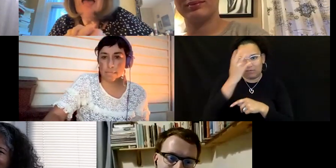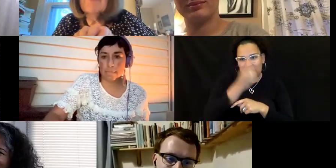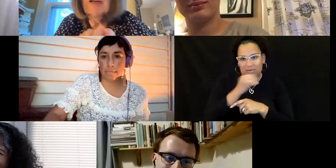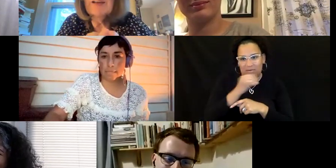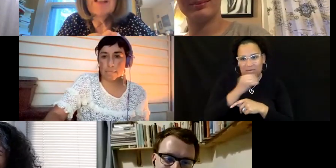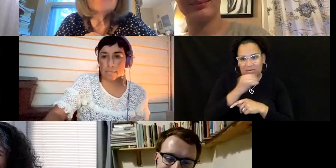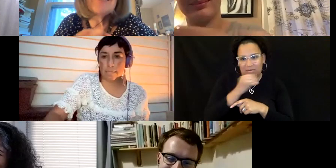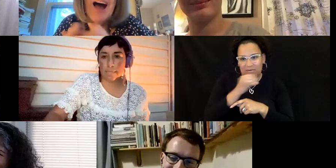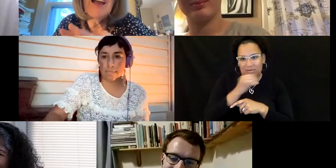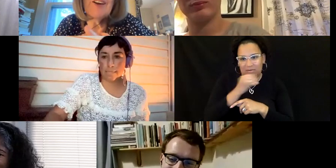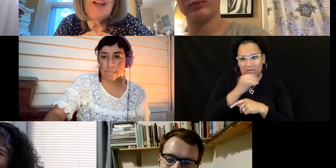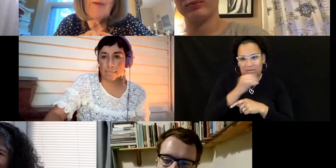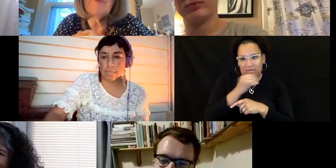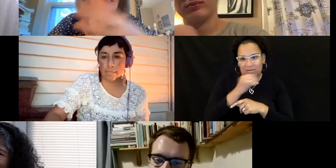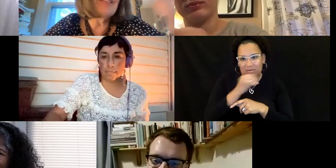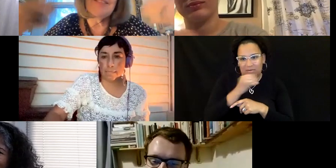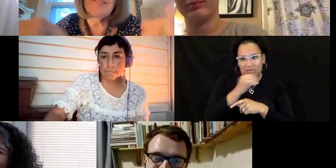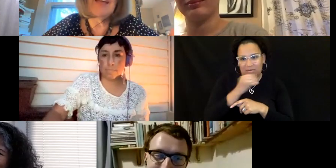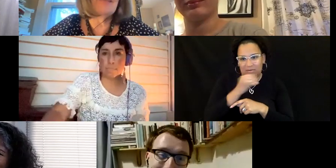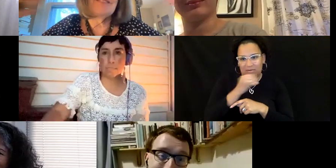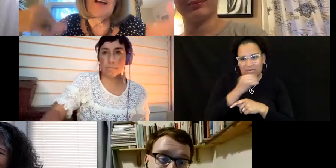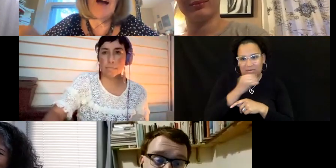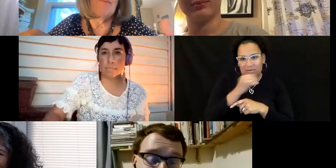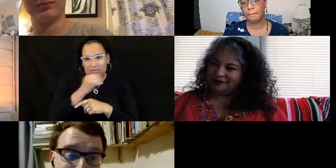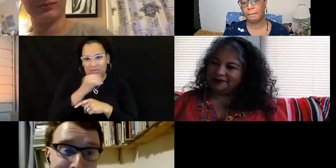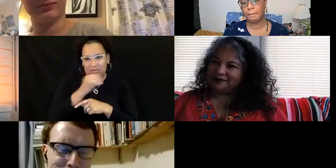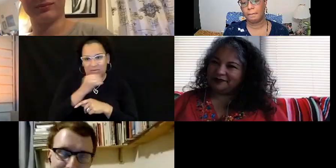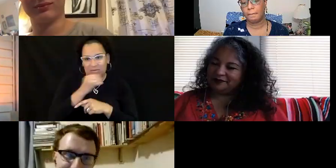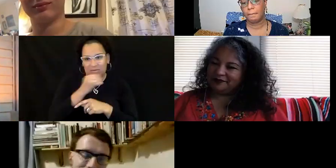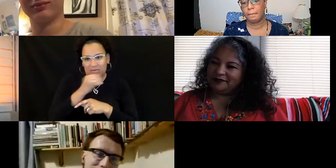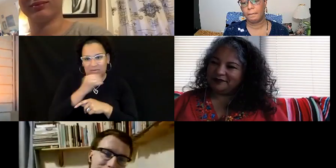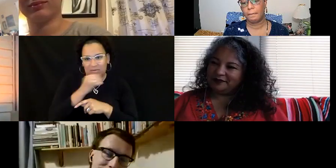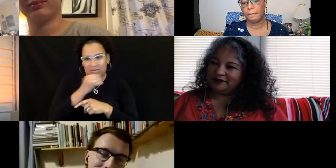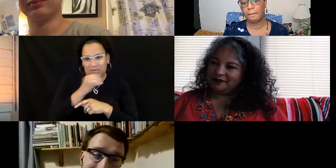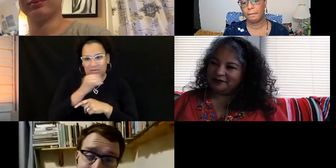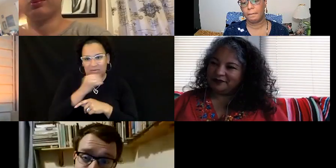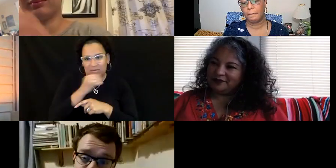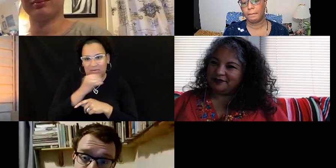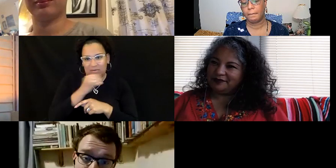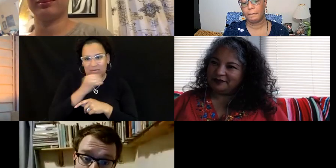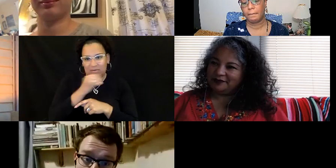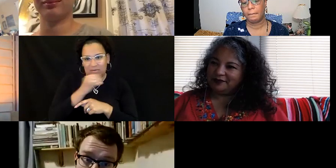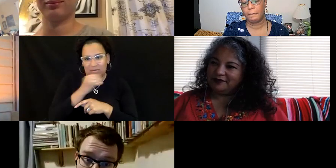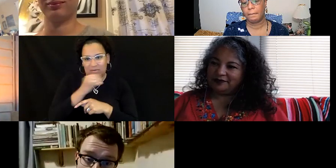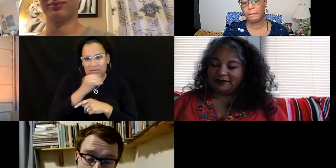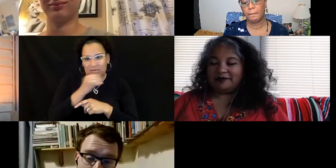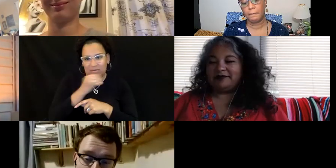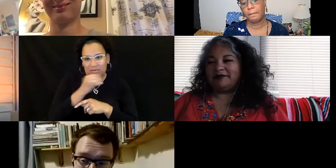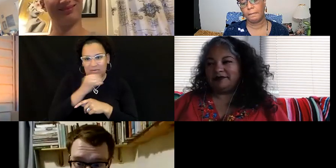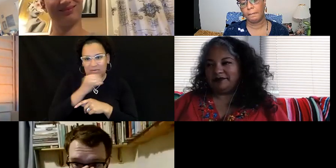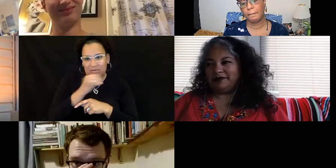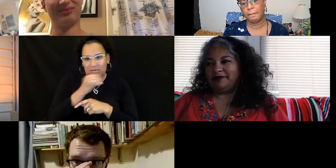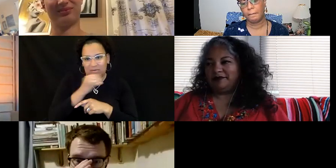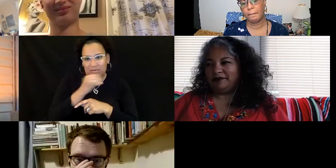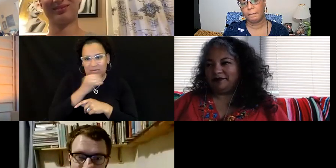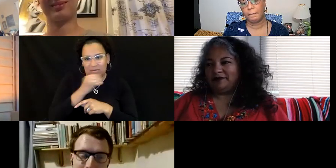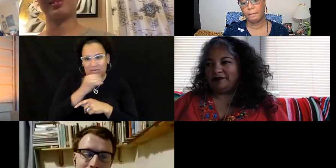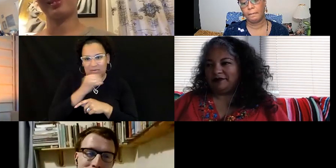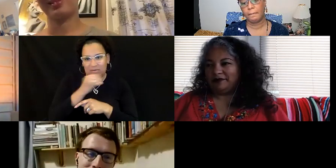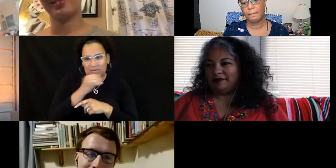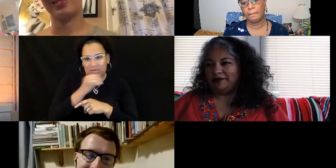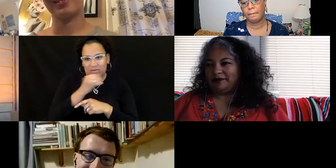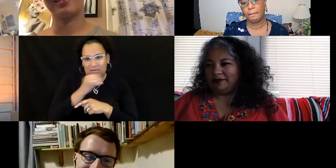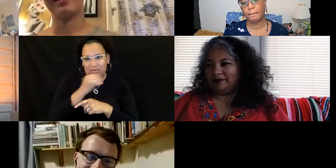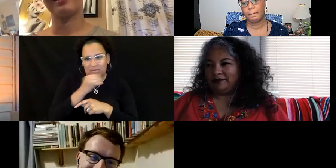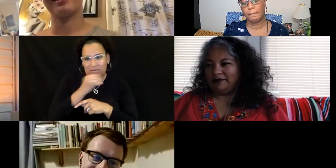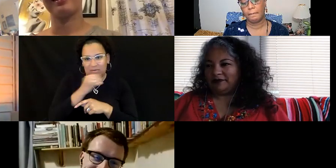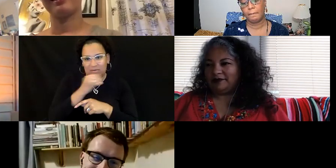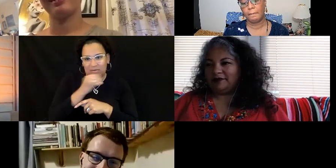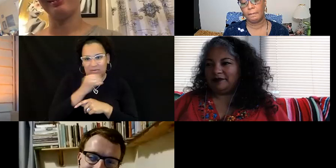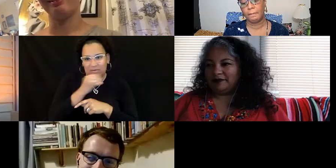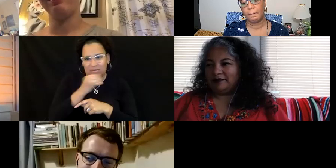Sheila Black: And if anyone is tired, I would say the big can duck out because I know we had a fantastic conversation last night, but I also want to respect your time, I know that.